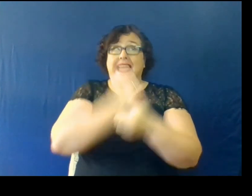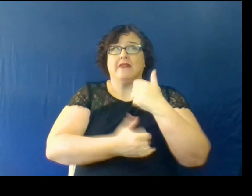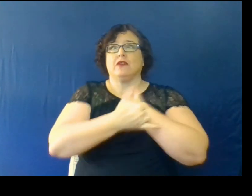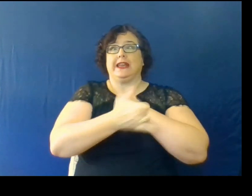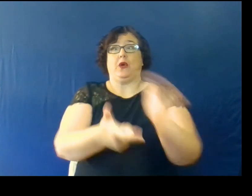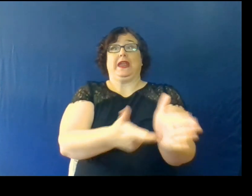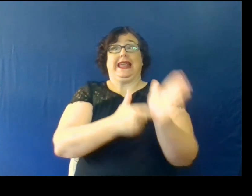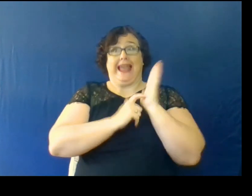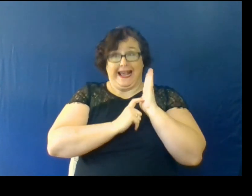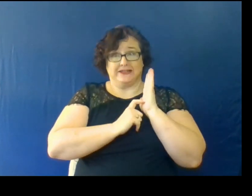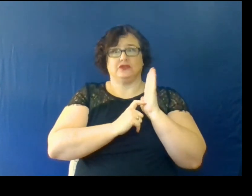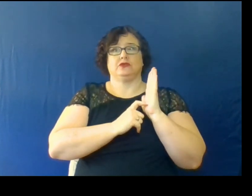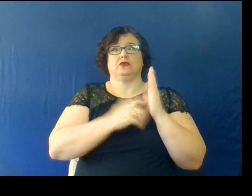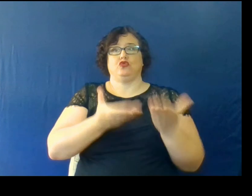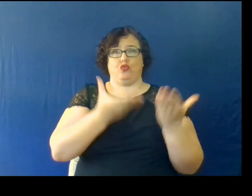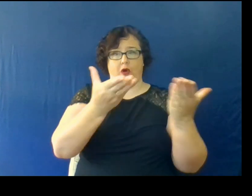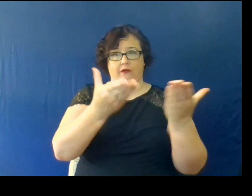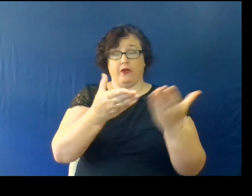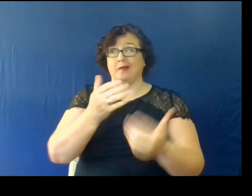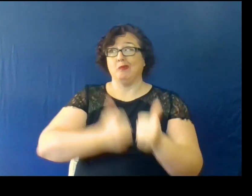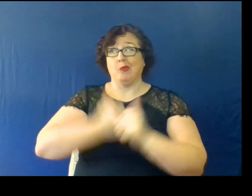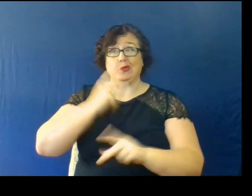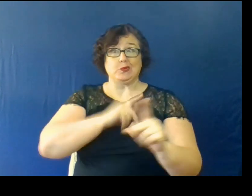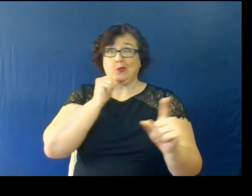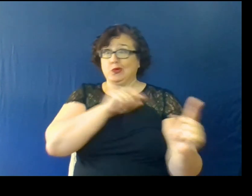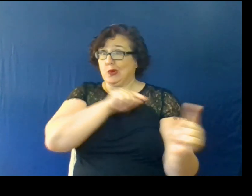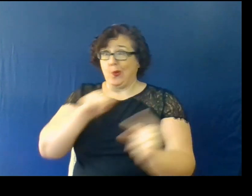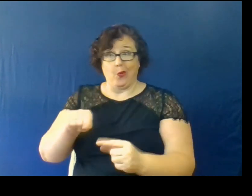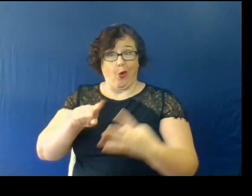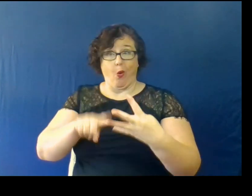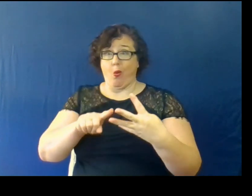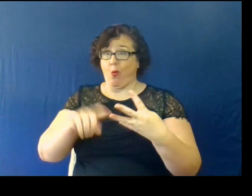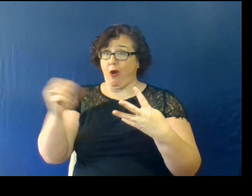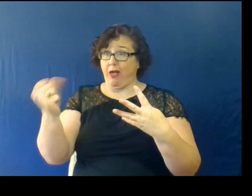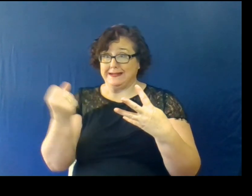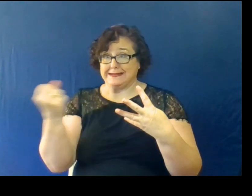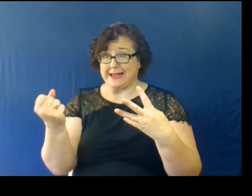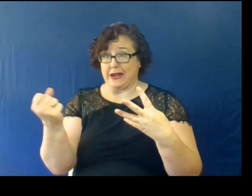undervoted day so again that may be a good opportunity if somebody needs extra time or